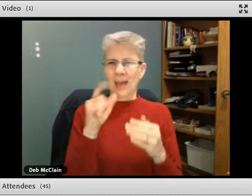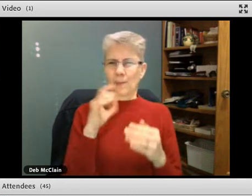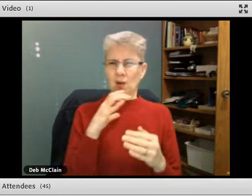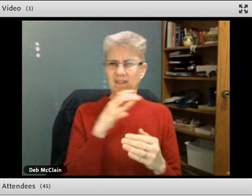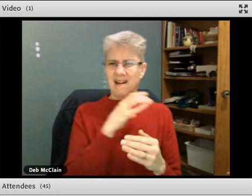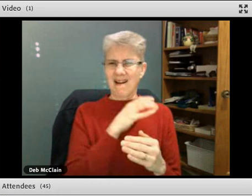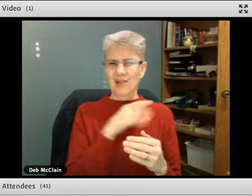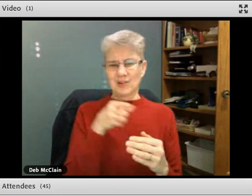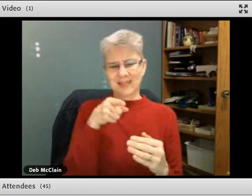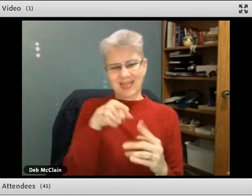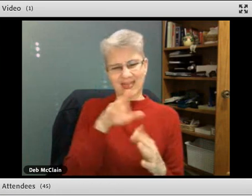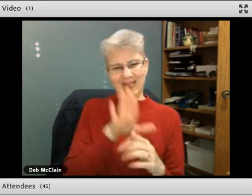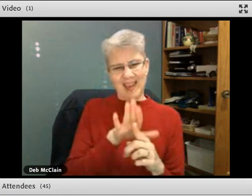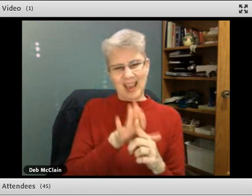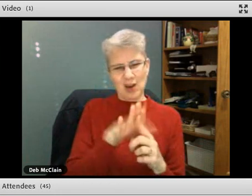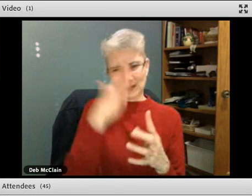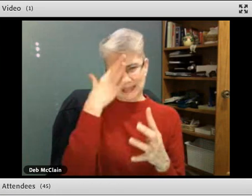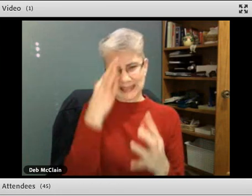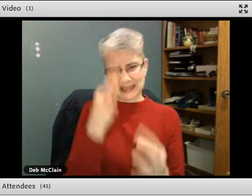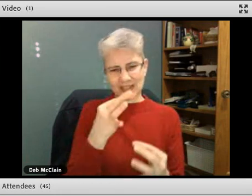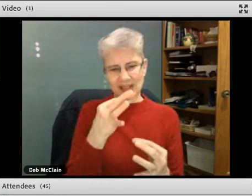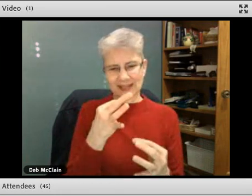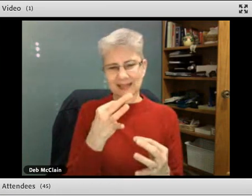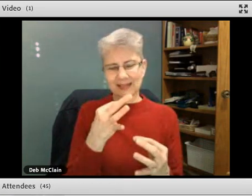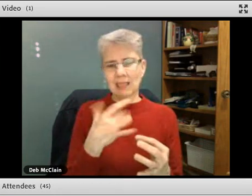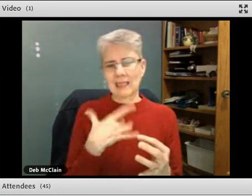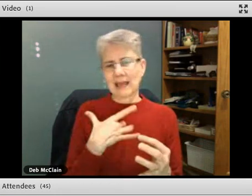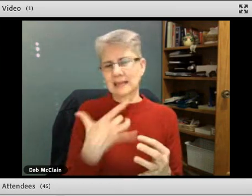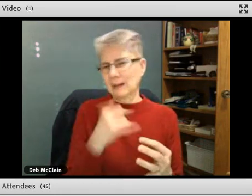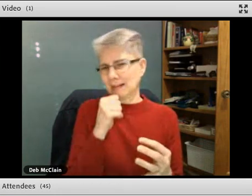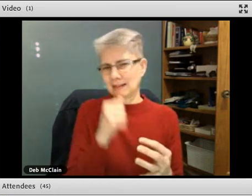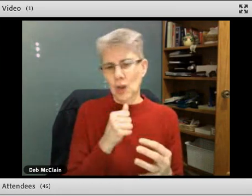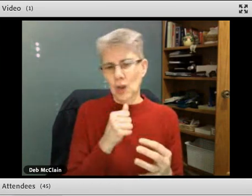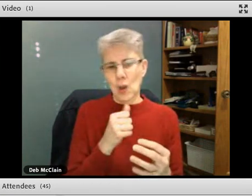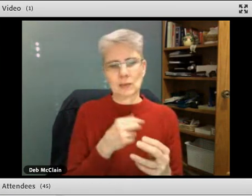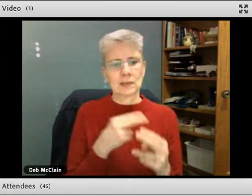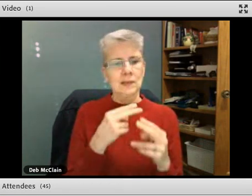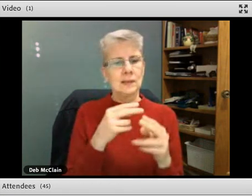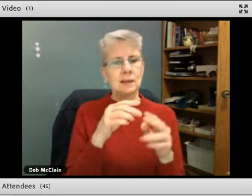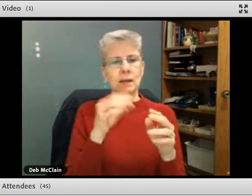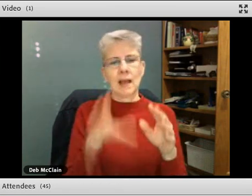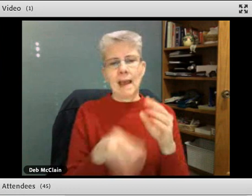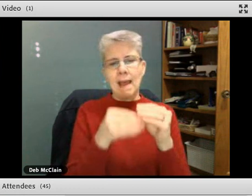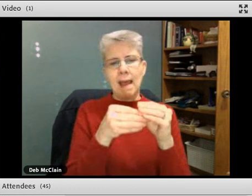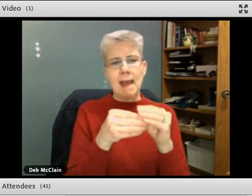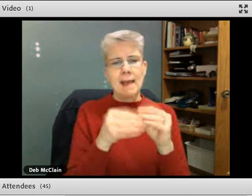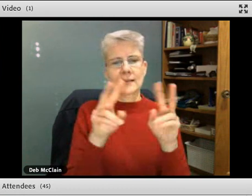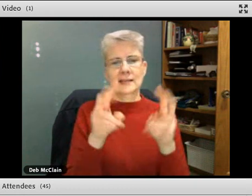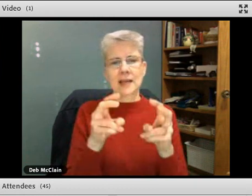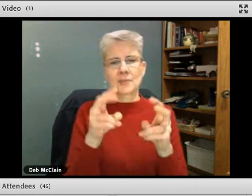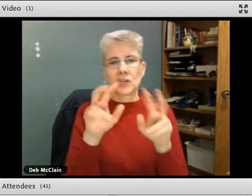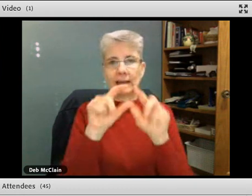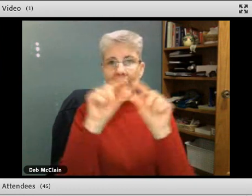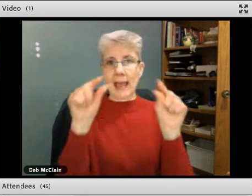Basically, they typically do not assign subject headings to fiction. Most libraries do now assign subject headings to fiction,